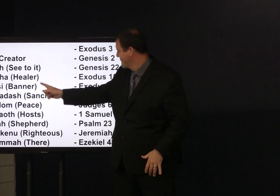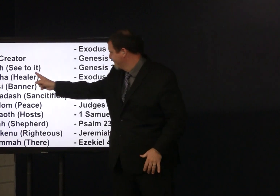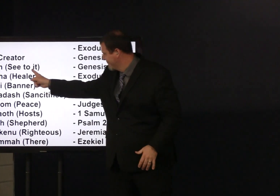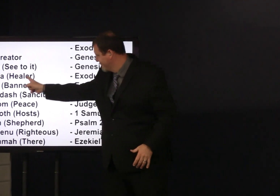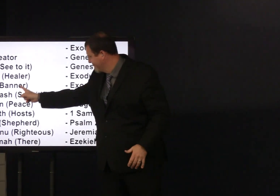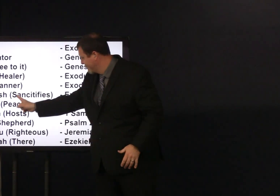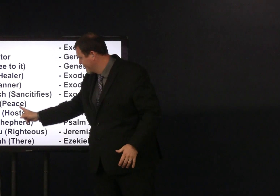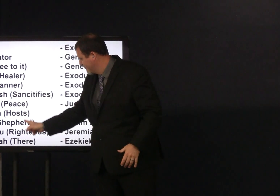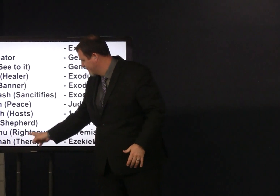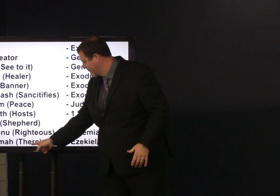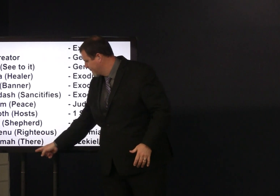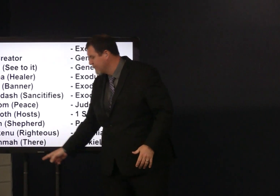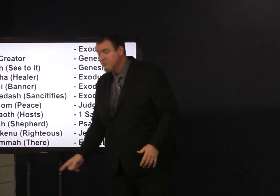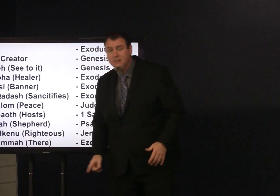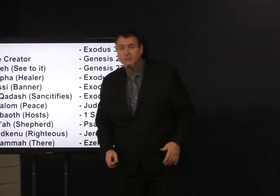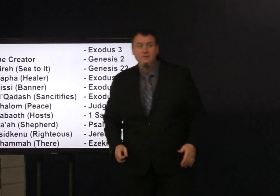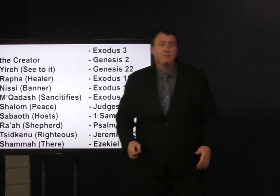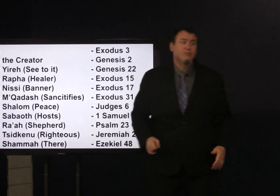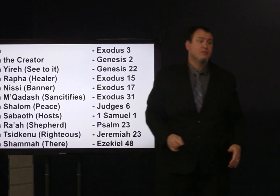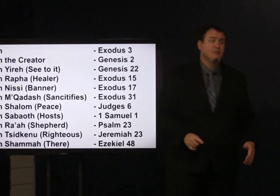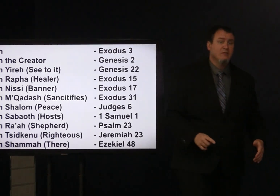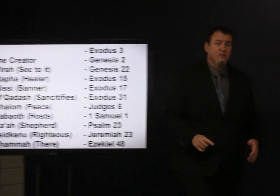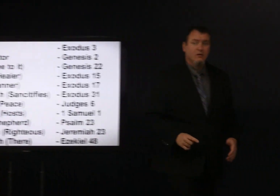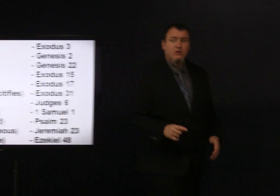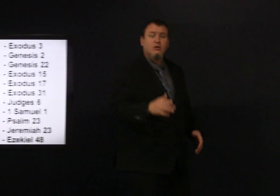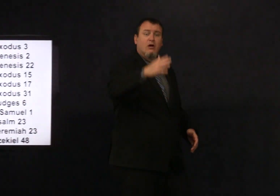but if we look at here right after it we've describe it in English